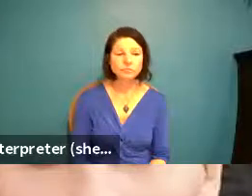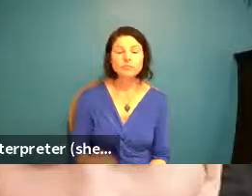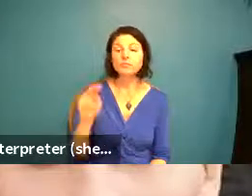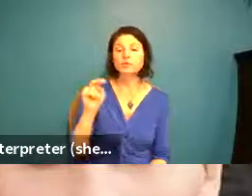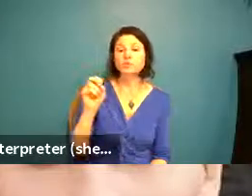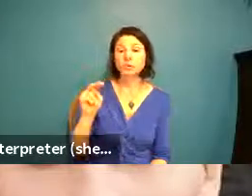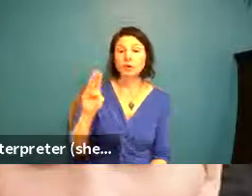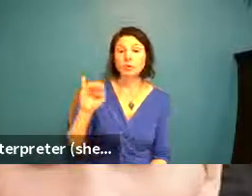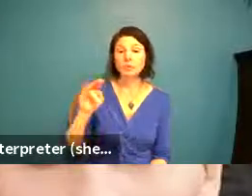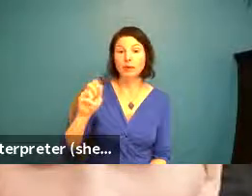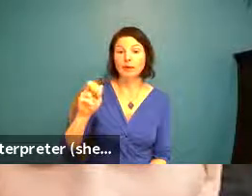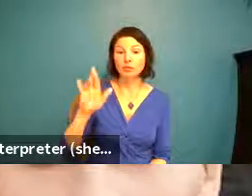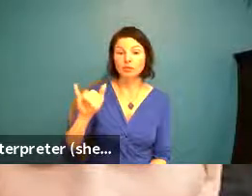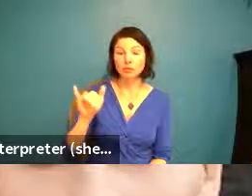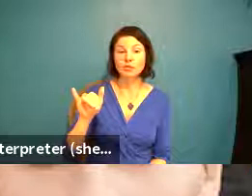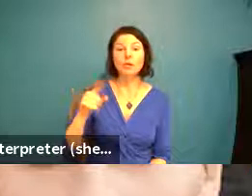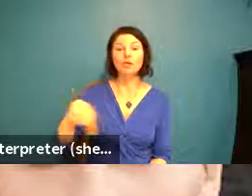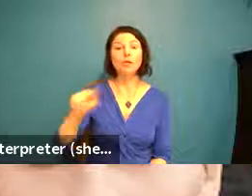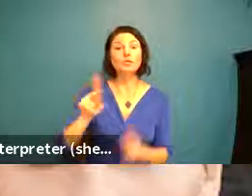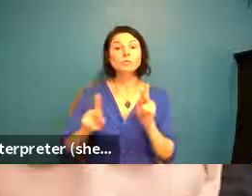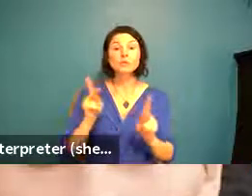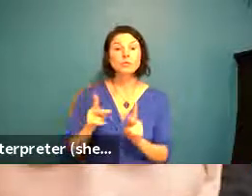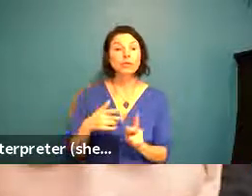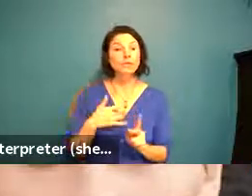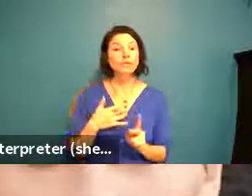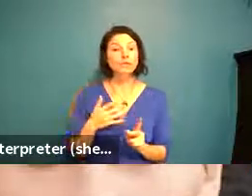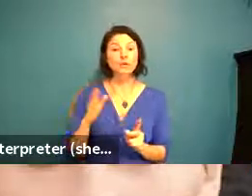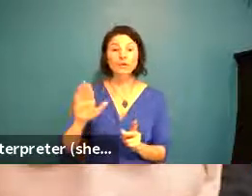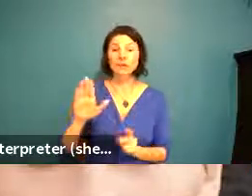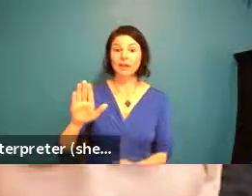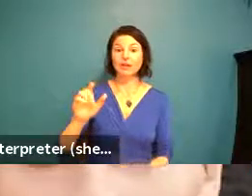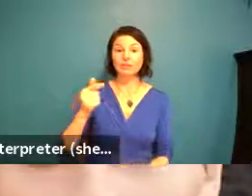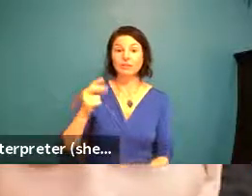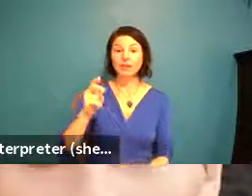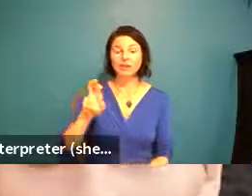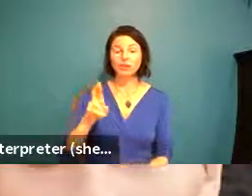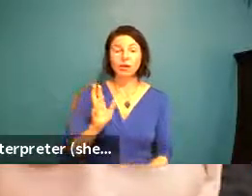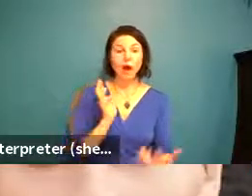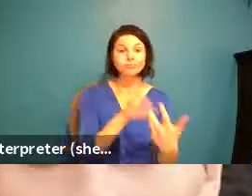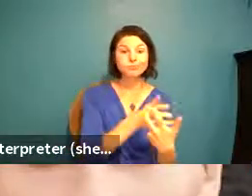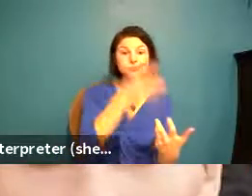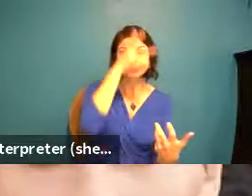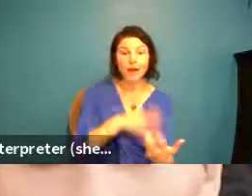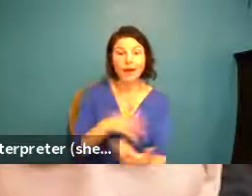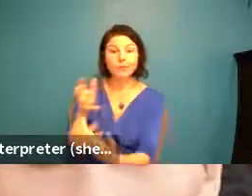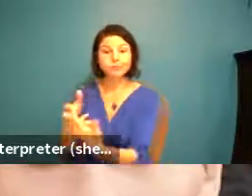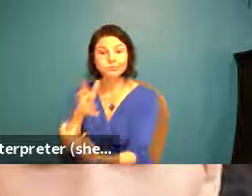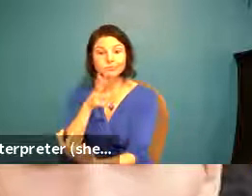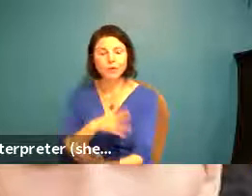or people who feel that their gender again, just to reiterate, is, is neither male versus female, but both or neither, or maybe, you